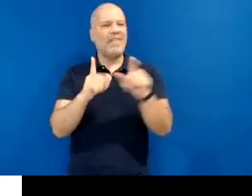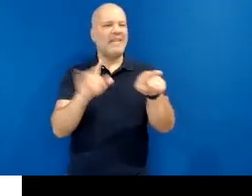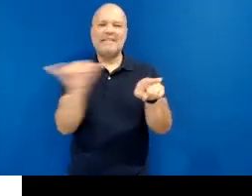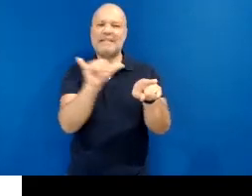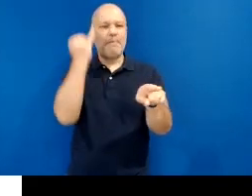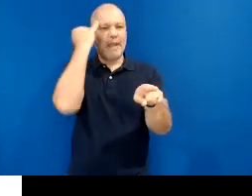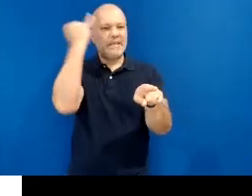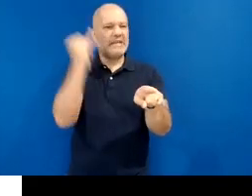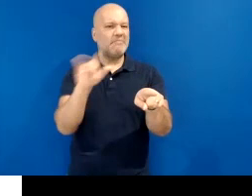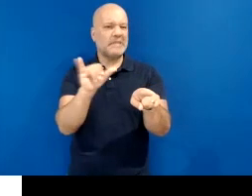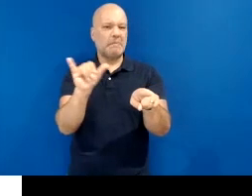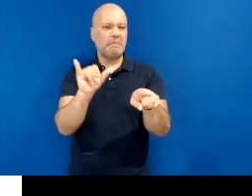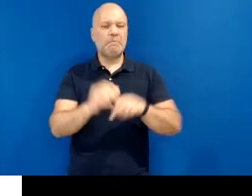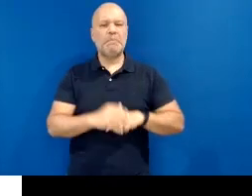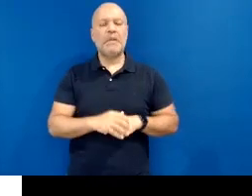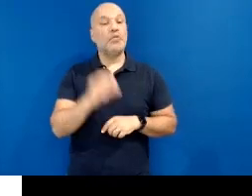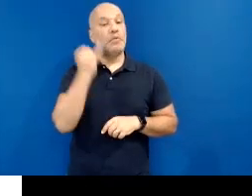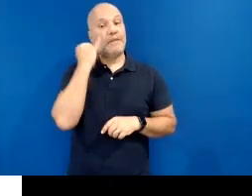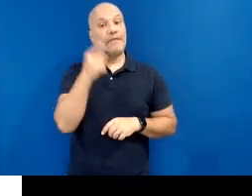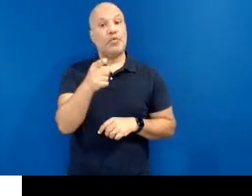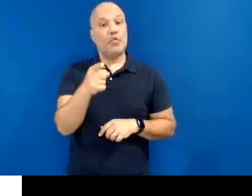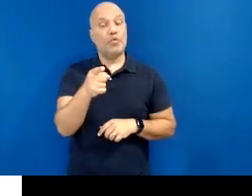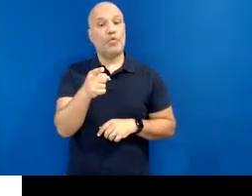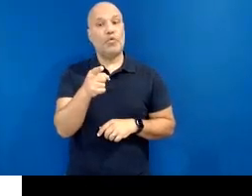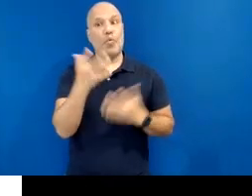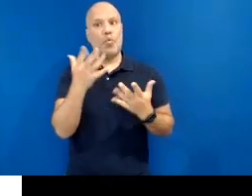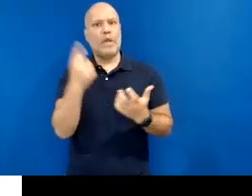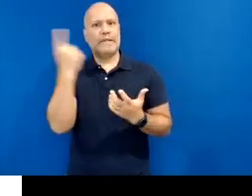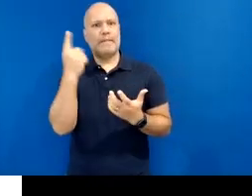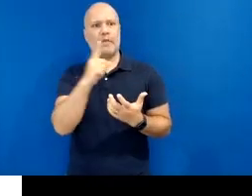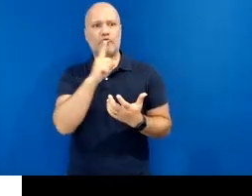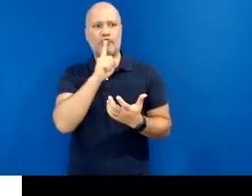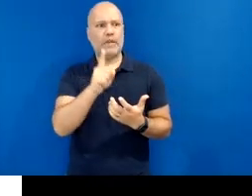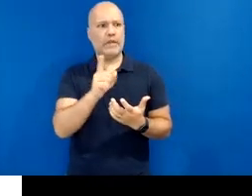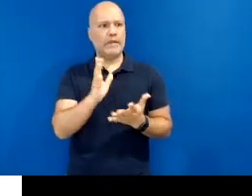So if you are looking for something that's very polished and kind of